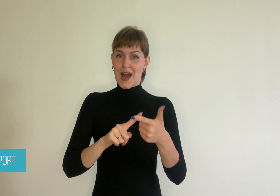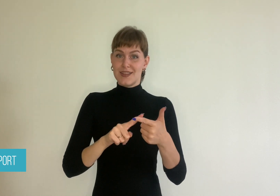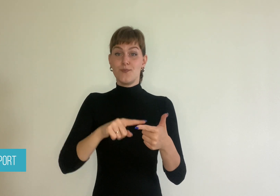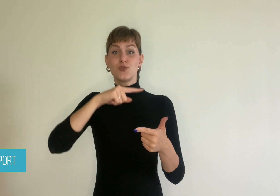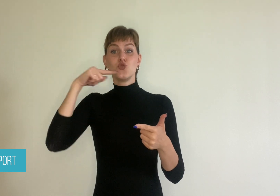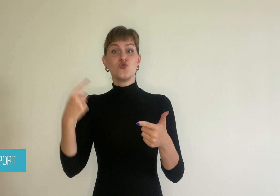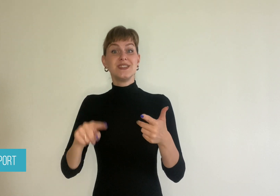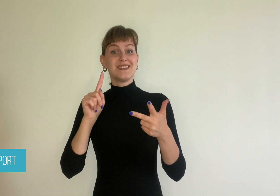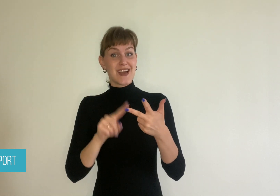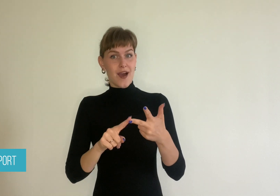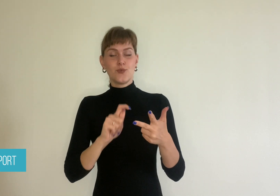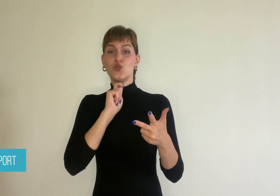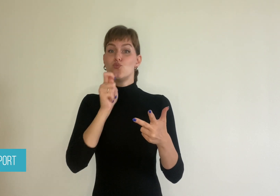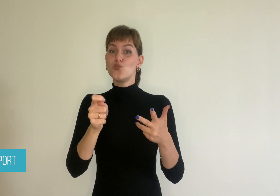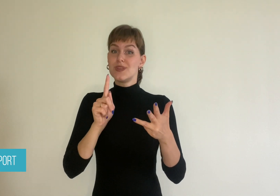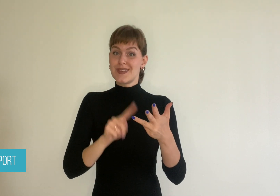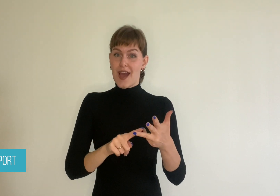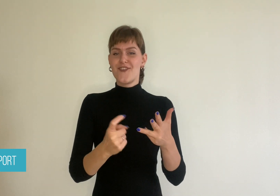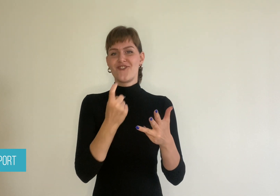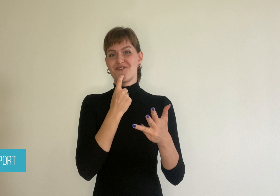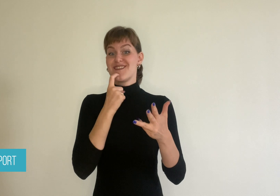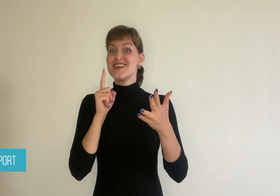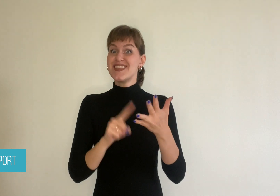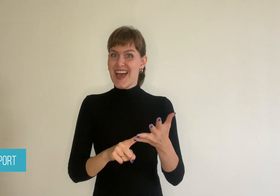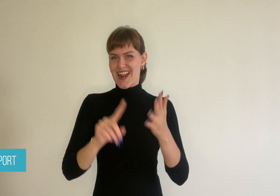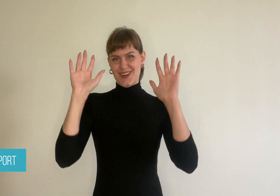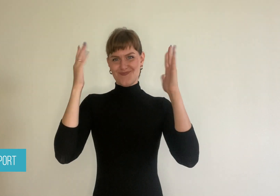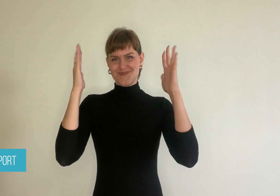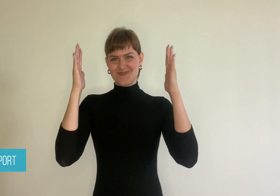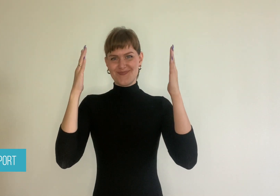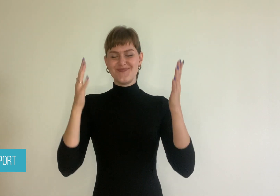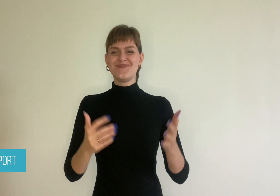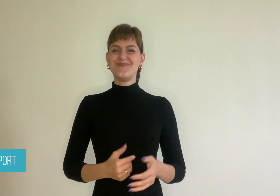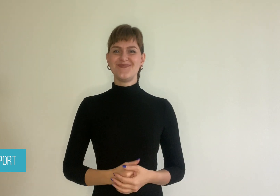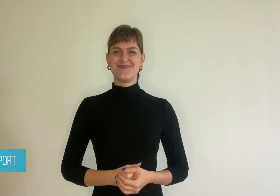Russia, Hungary and Finland. Congratulations!